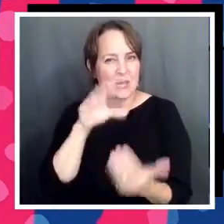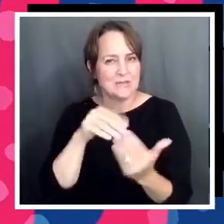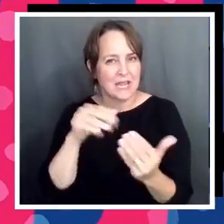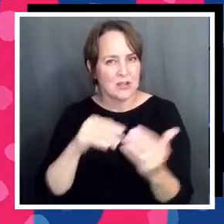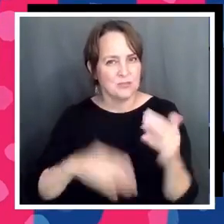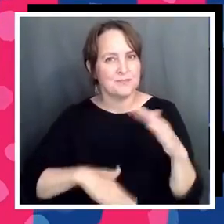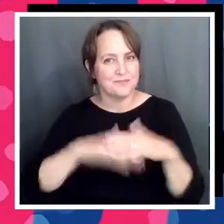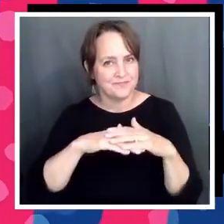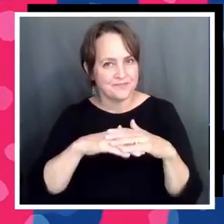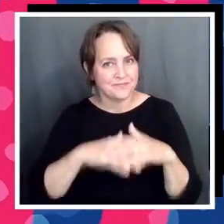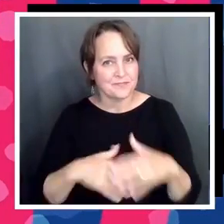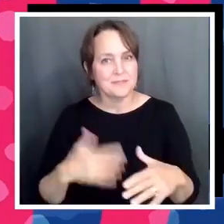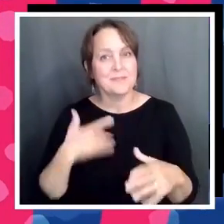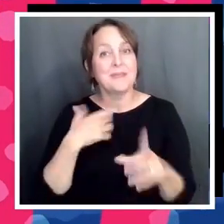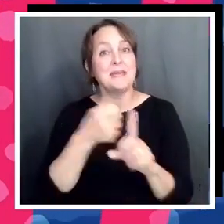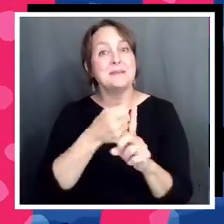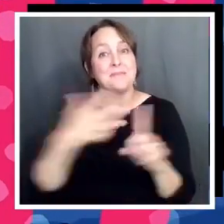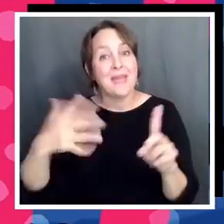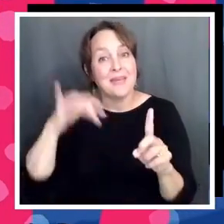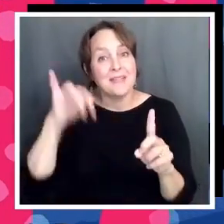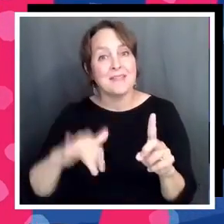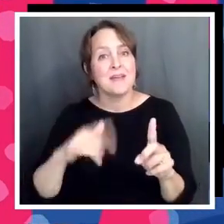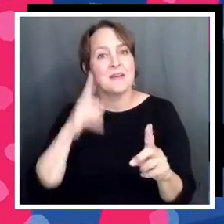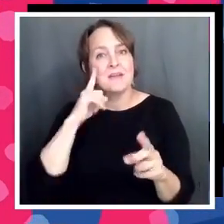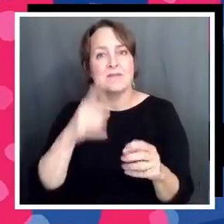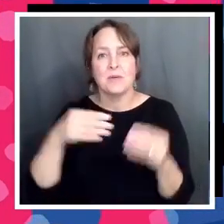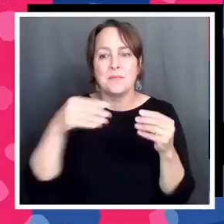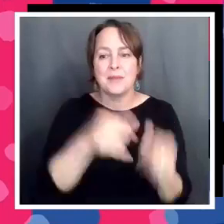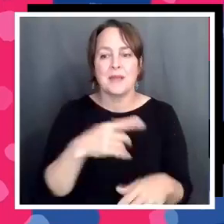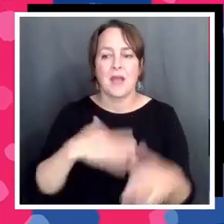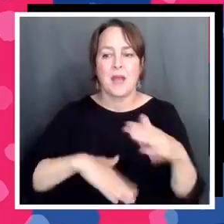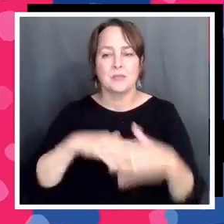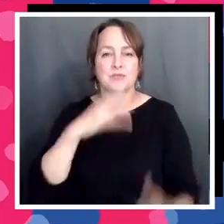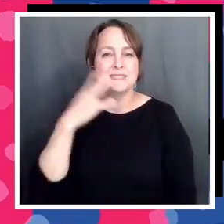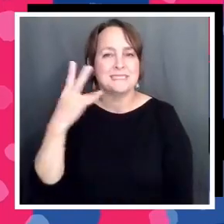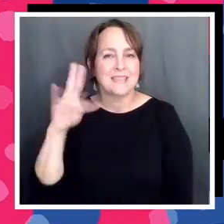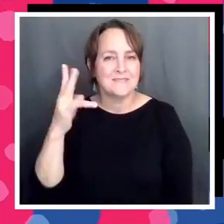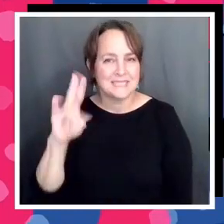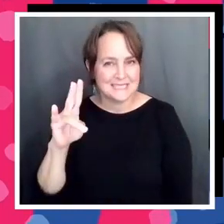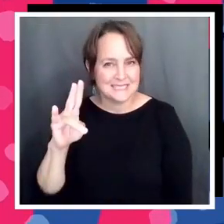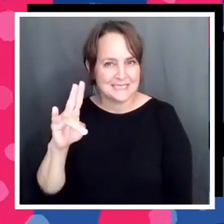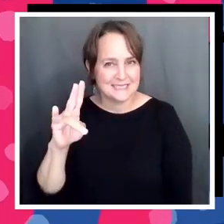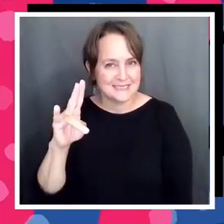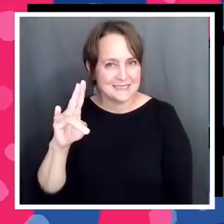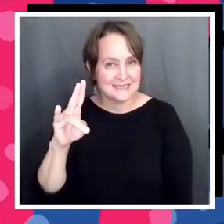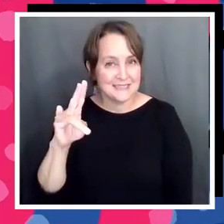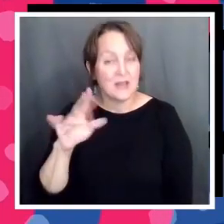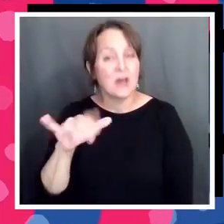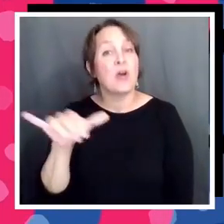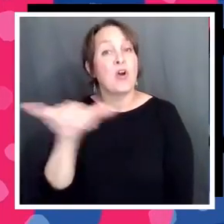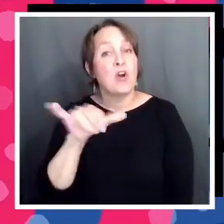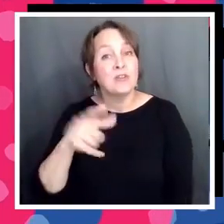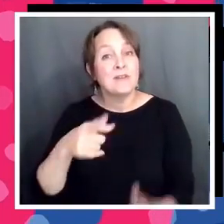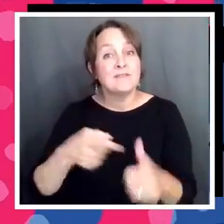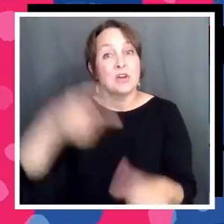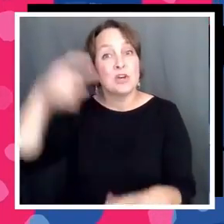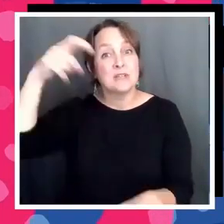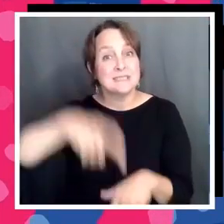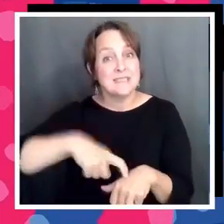INCREASE THE MAXIMUM CHILD CREDIT AMOUNT BY ABOUT $1600.